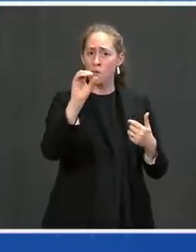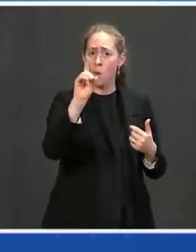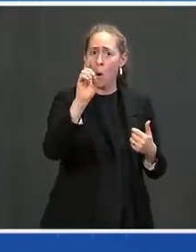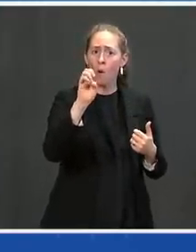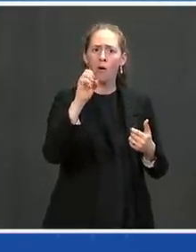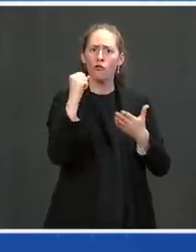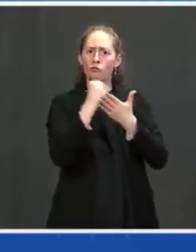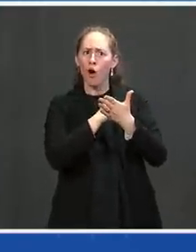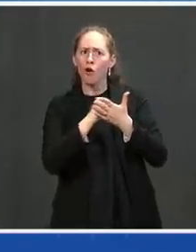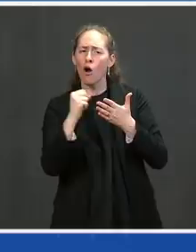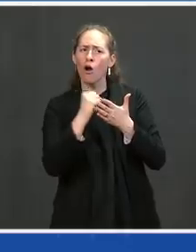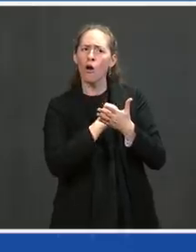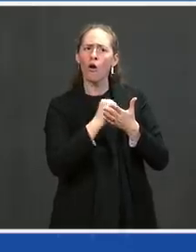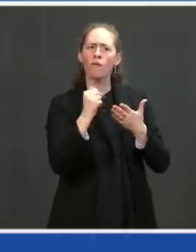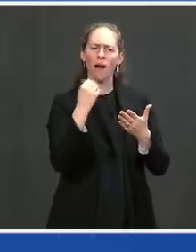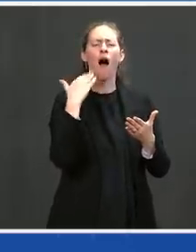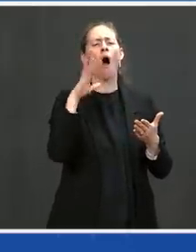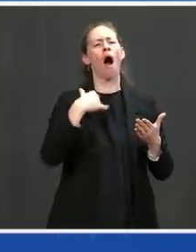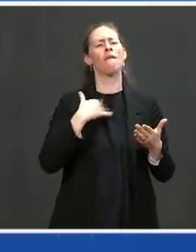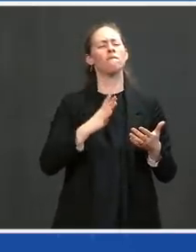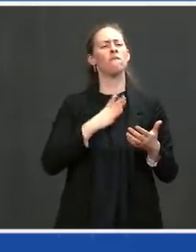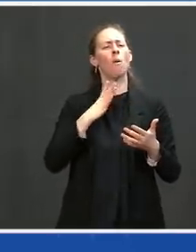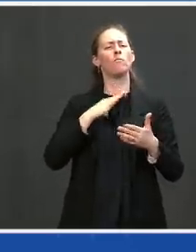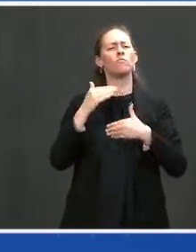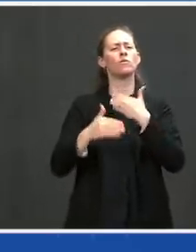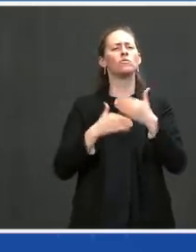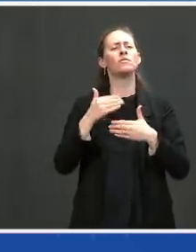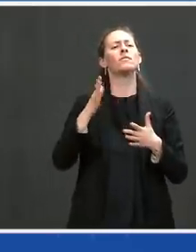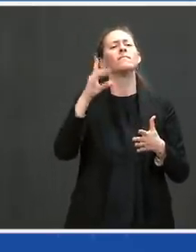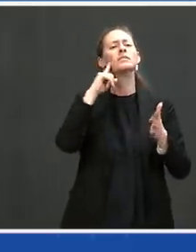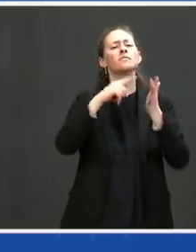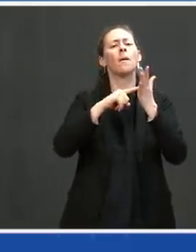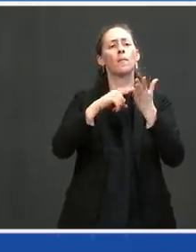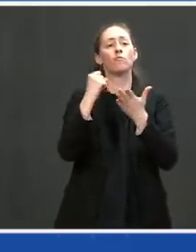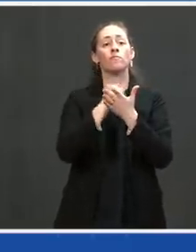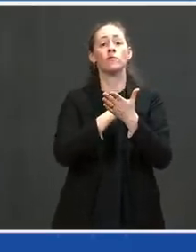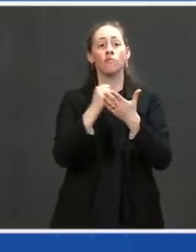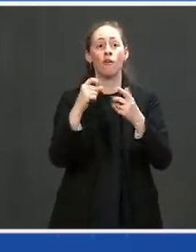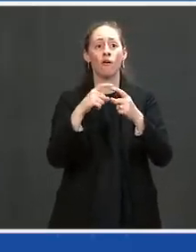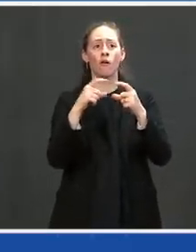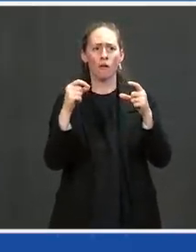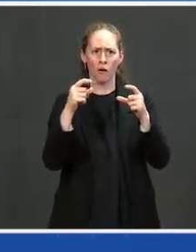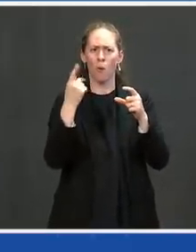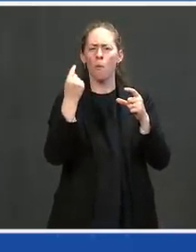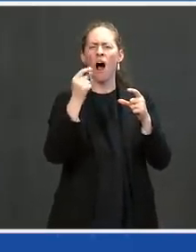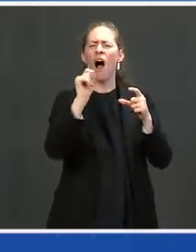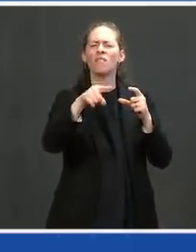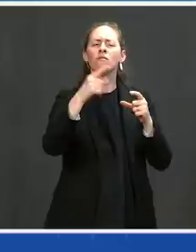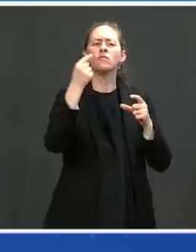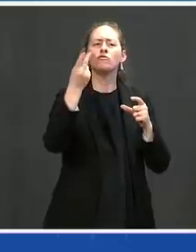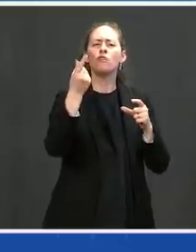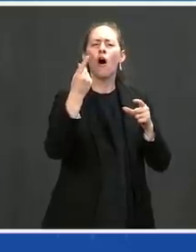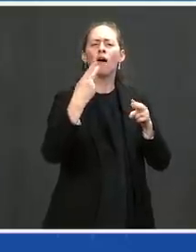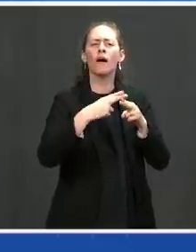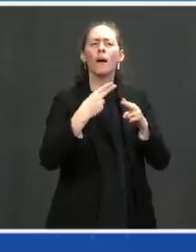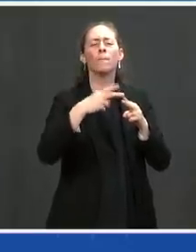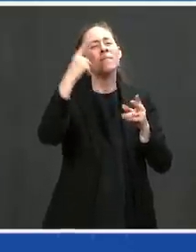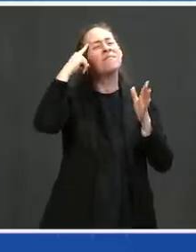"What was your dog's name?" kind of a thing. I'm being a bit facetious, but not really. And also seeking harder data, from DNA to --